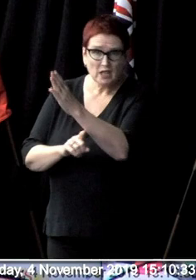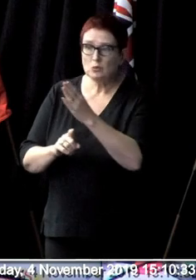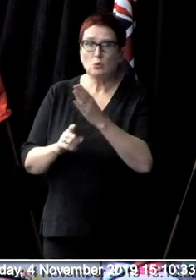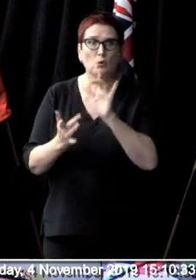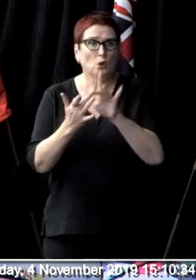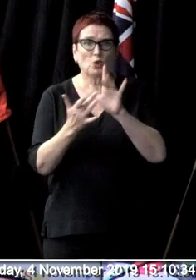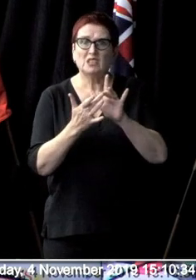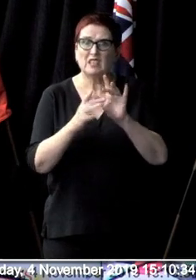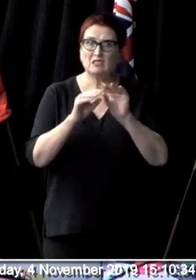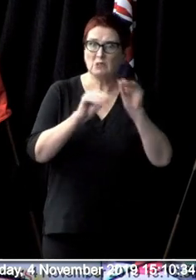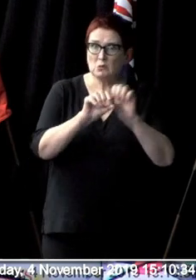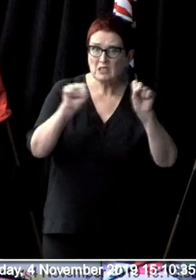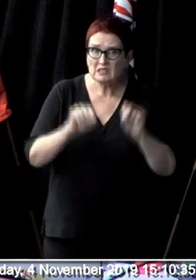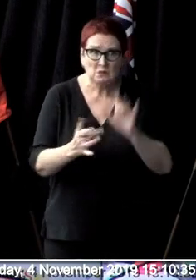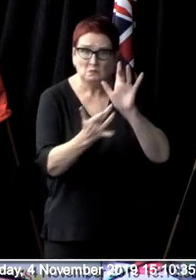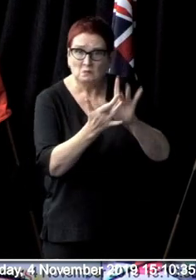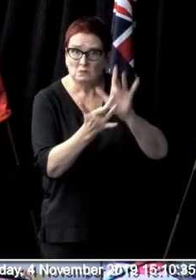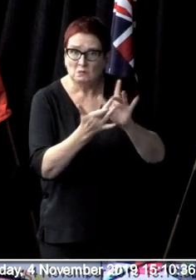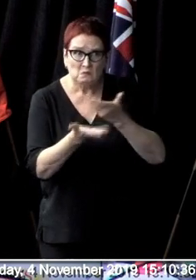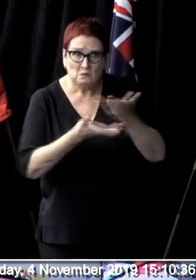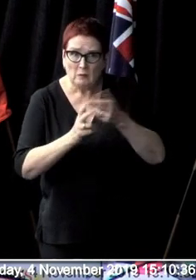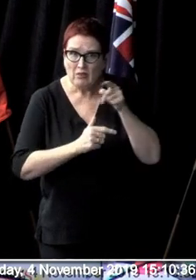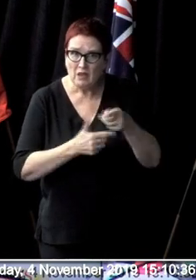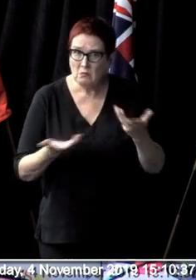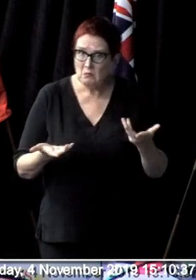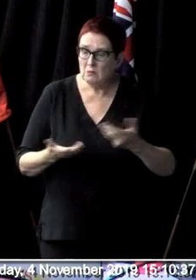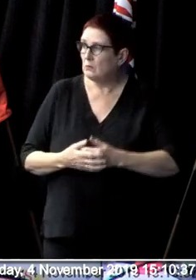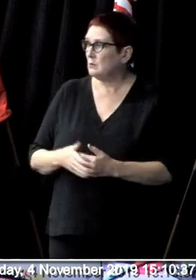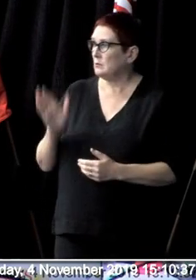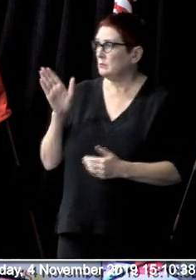or the education system, in any way on behalf of the parent? So, we don’t.